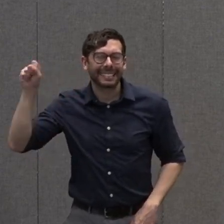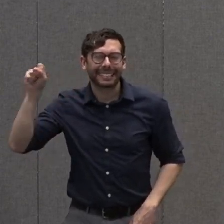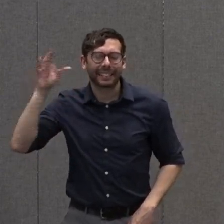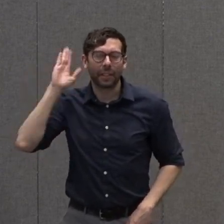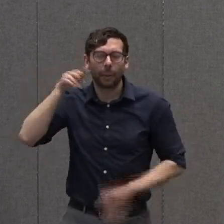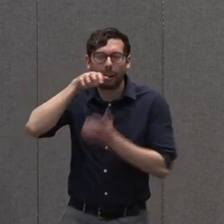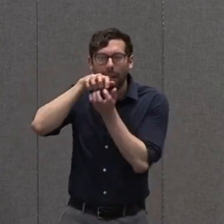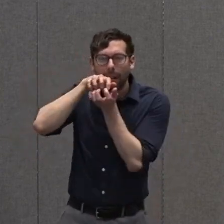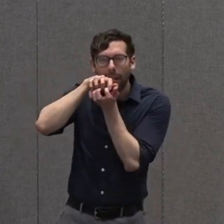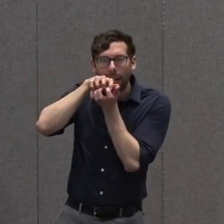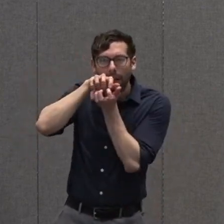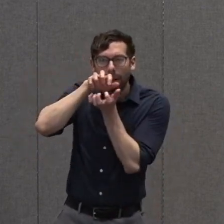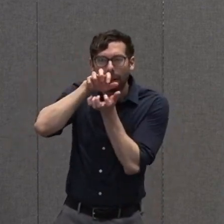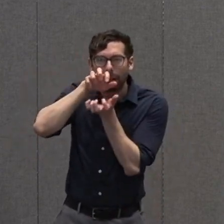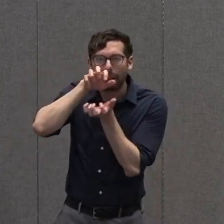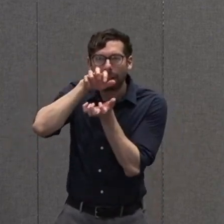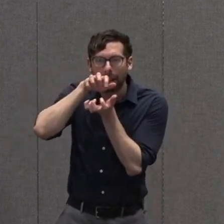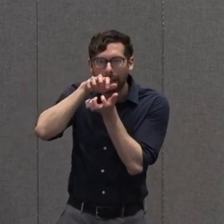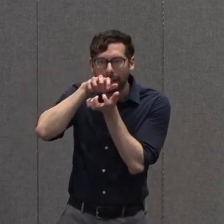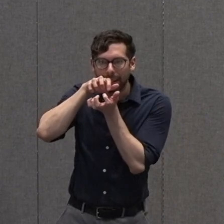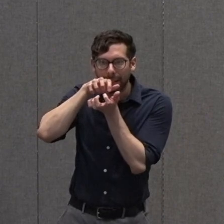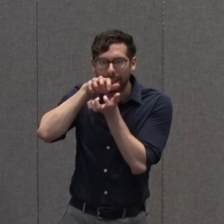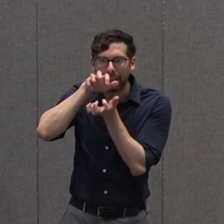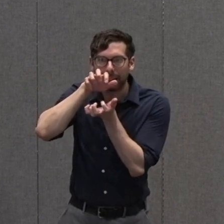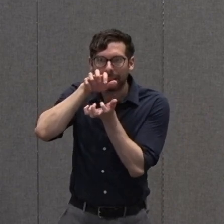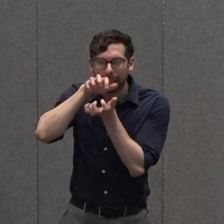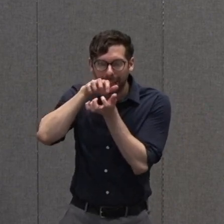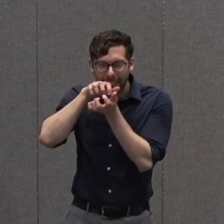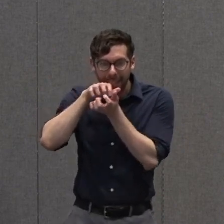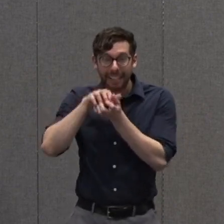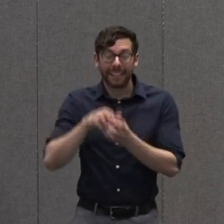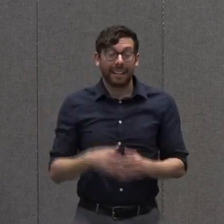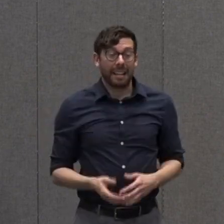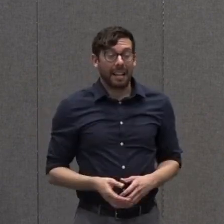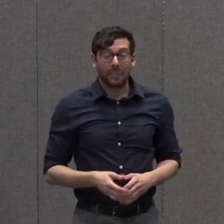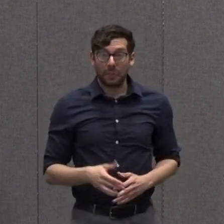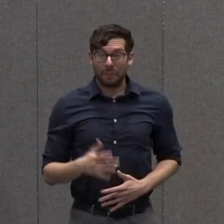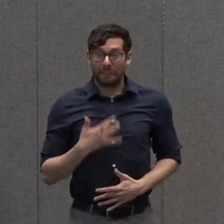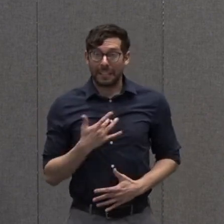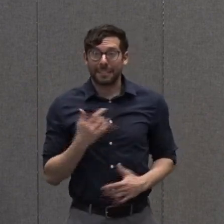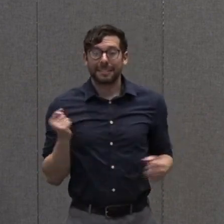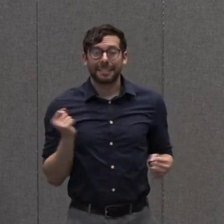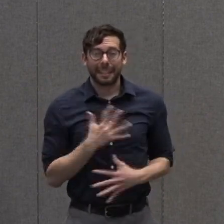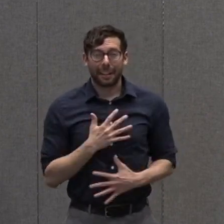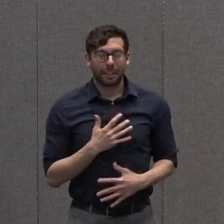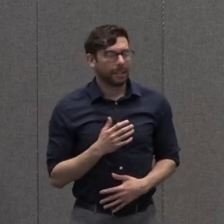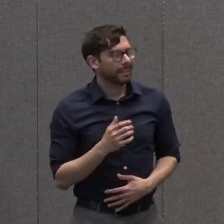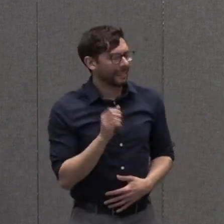And if you don't know any better, it's pretty scary. Yeah, I would imagine that would not be pleasant, to see that, so.